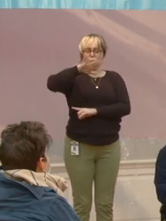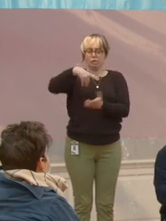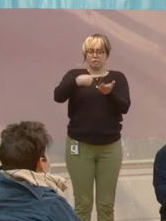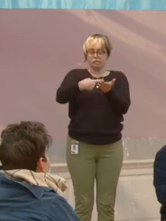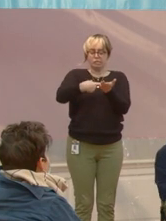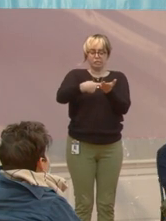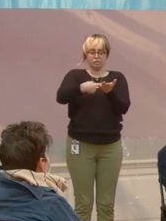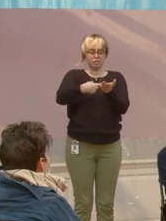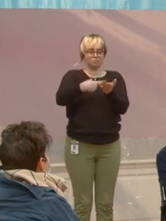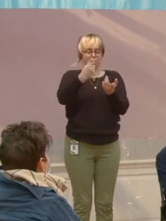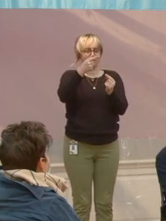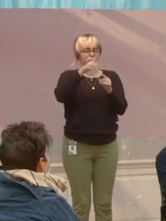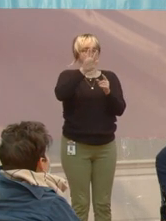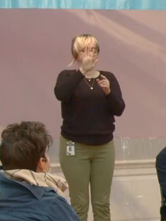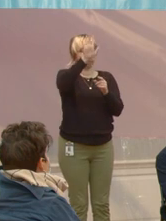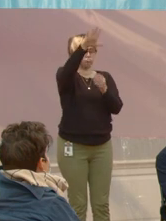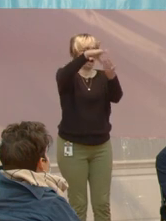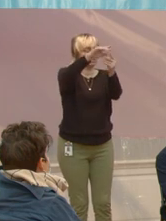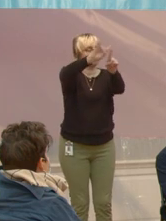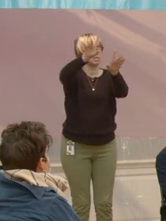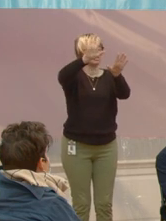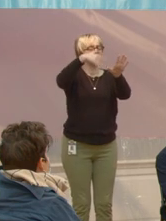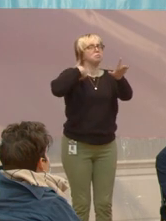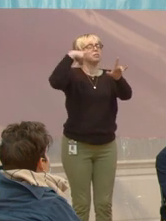just like went out there. But it's making me think that the